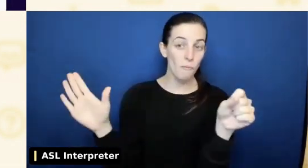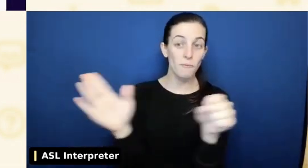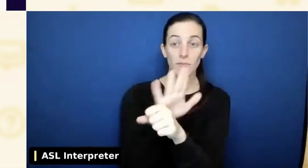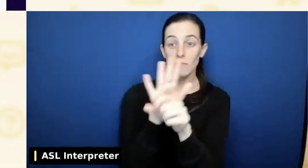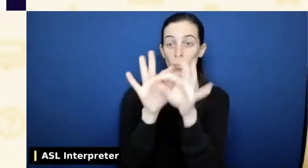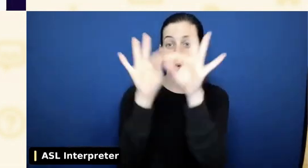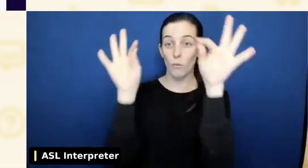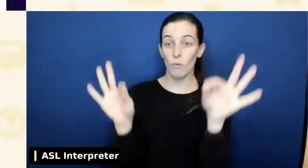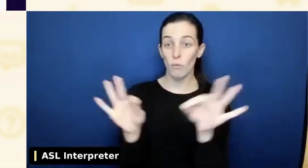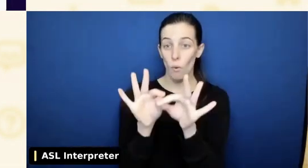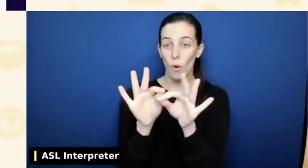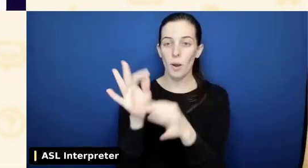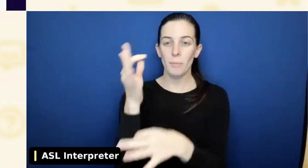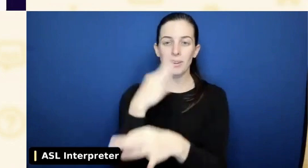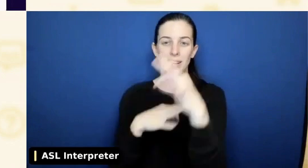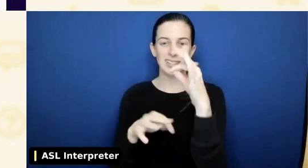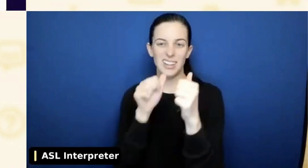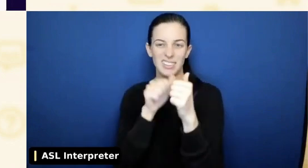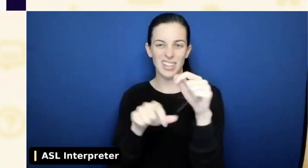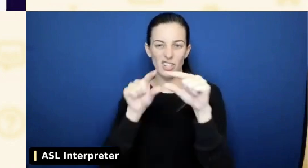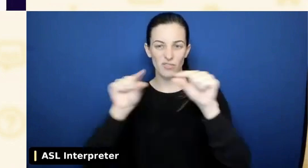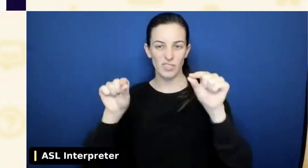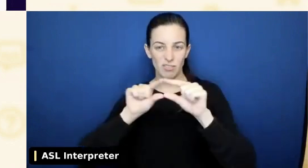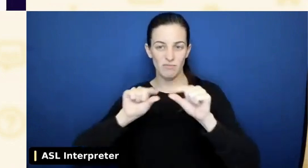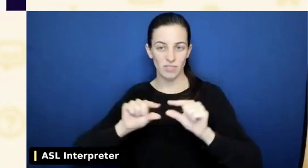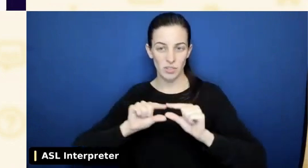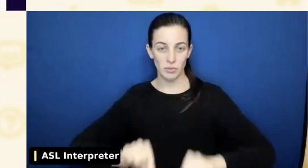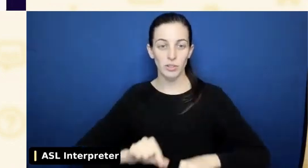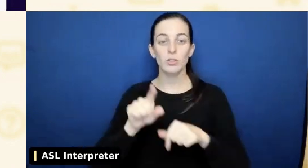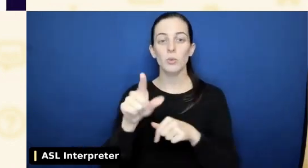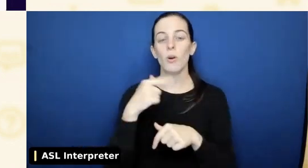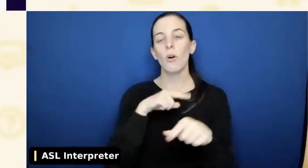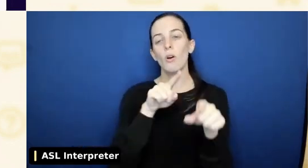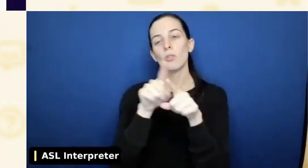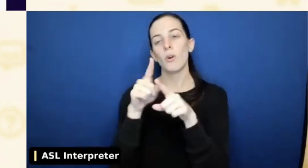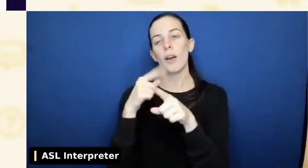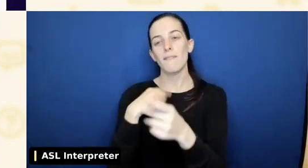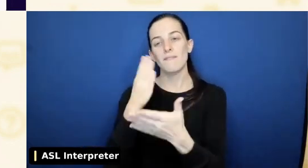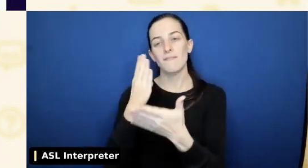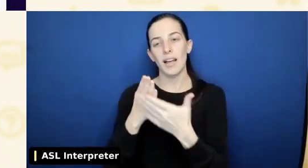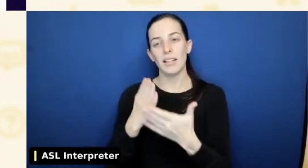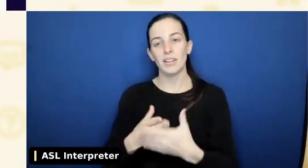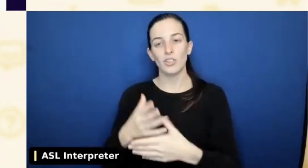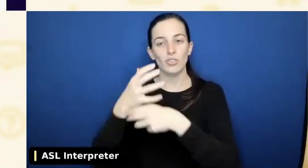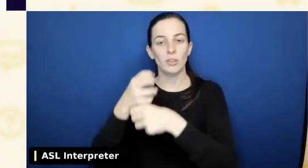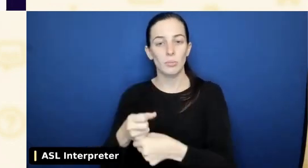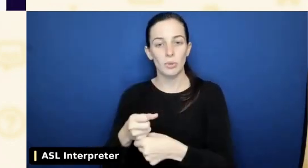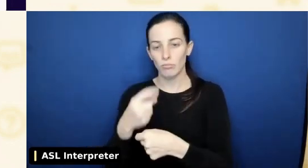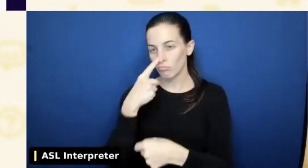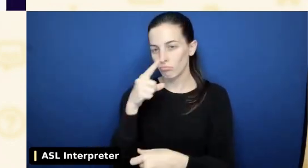for each field. There's another setting here for validation summary. Rian, can you explain what this one is about?